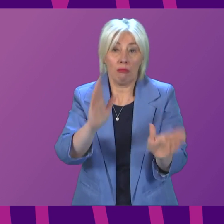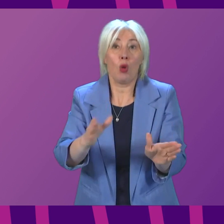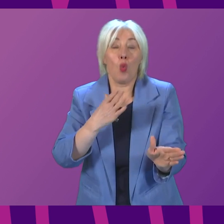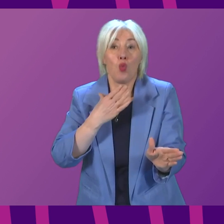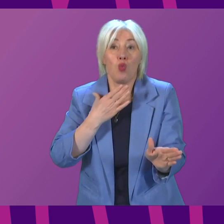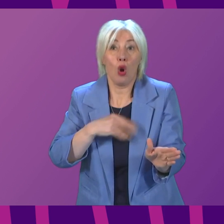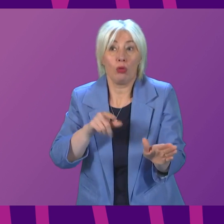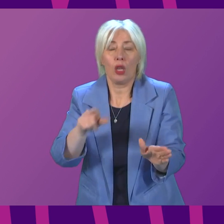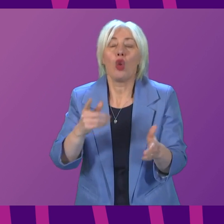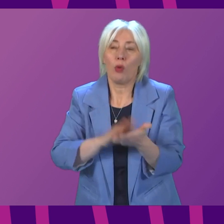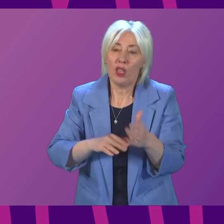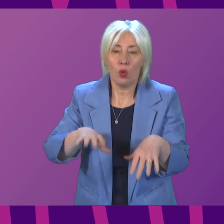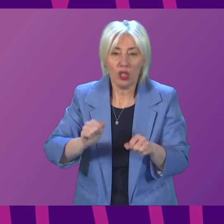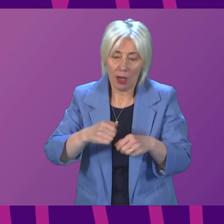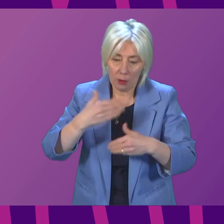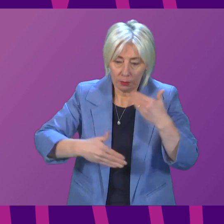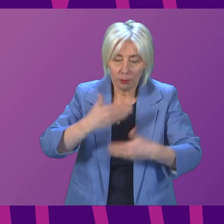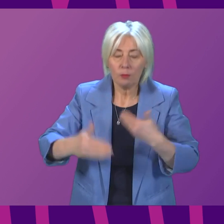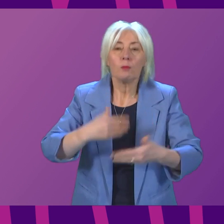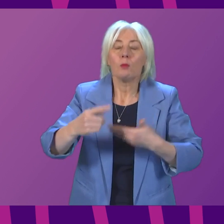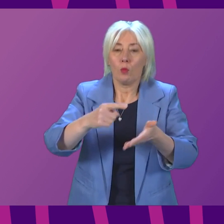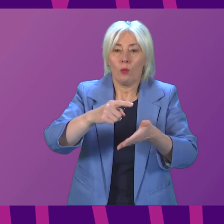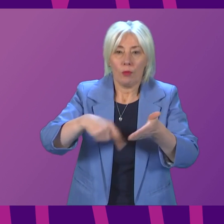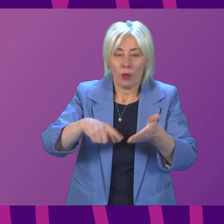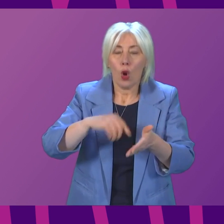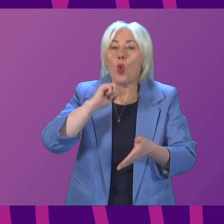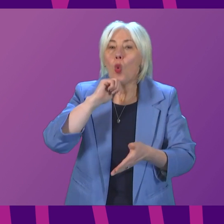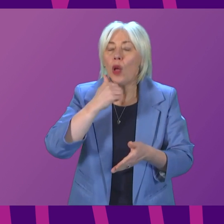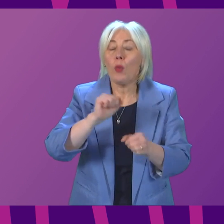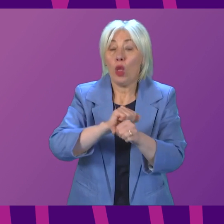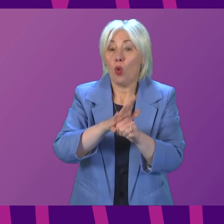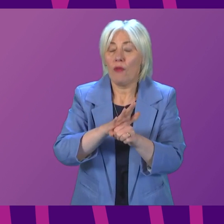is under way so that a referendum can be held, as I have said, as the Covid crisis passes,